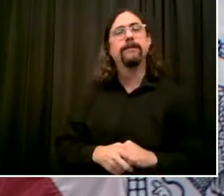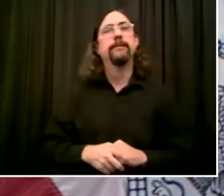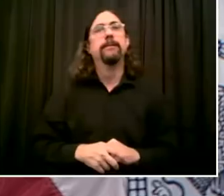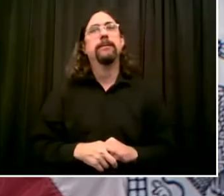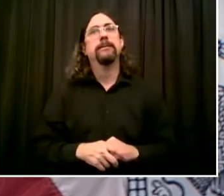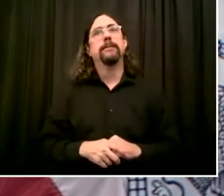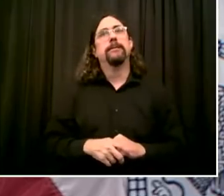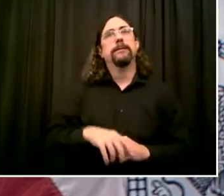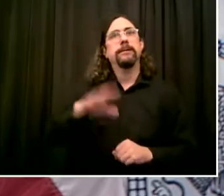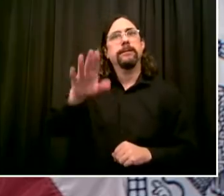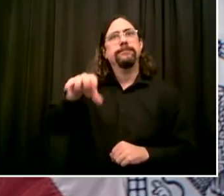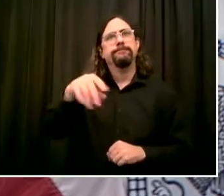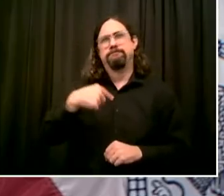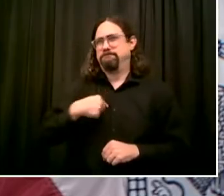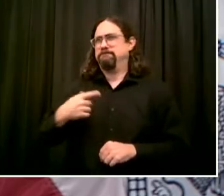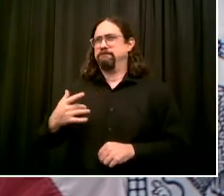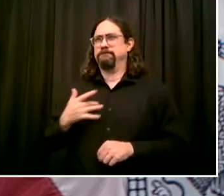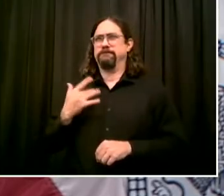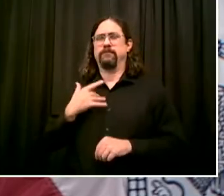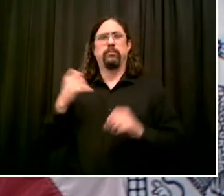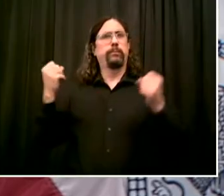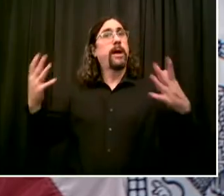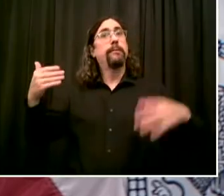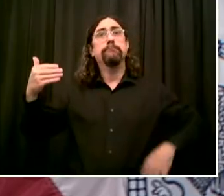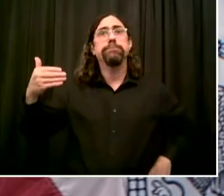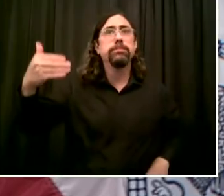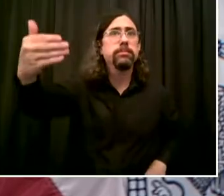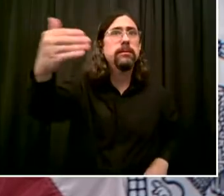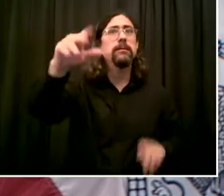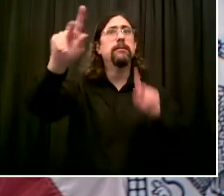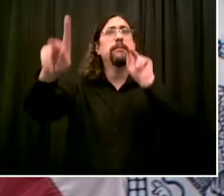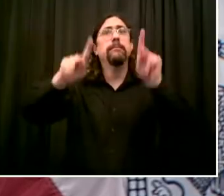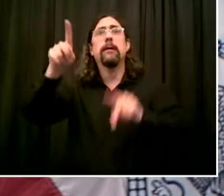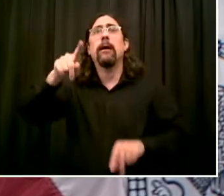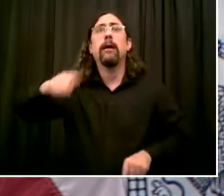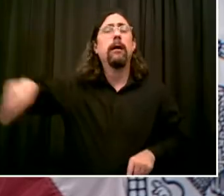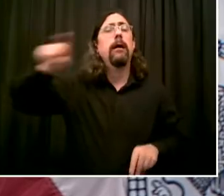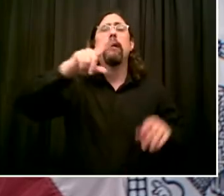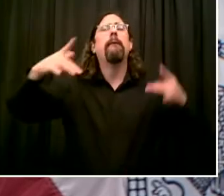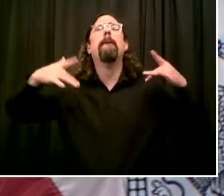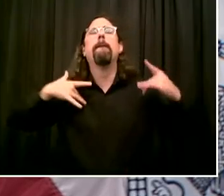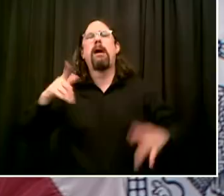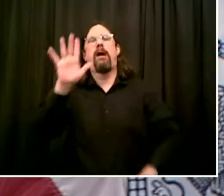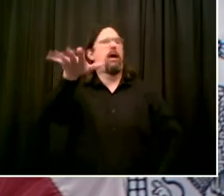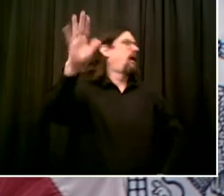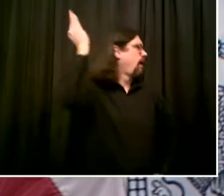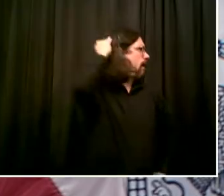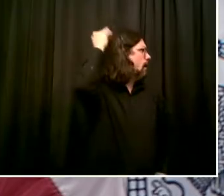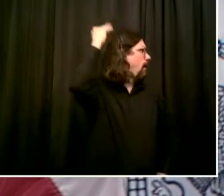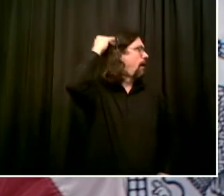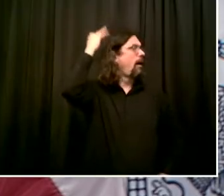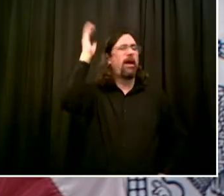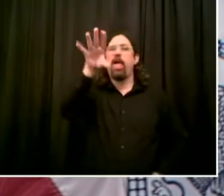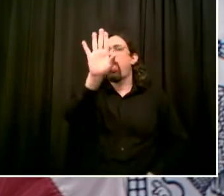I WANT TO ADD AND BRING BACK ONE PIECE . I THINK SOMETIMES WHEN THERE ARE EVENTS SWIRLING AROUND THEIR RE